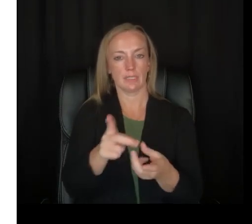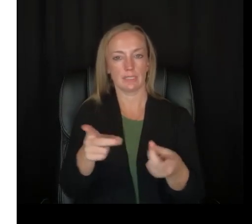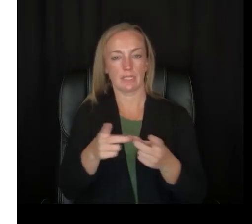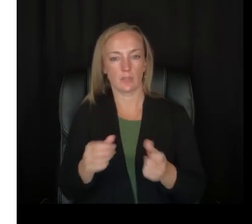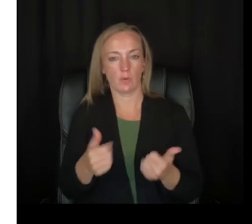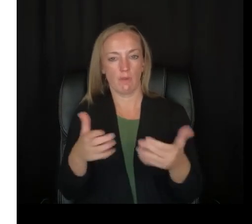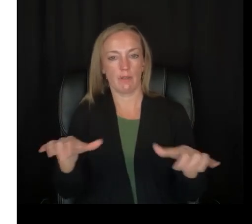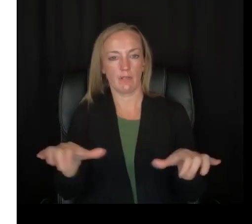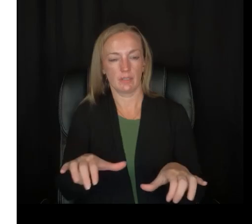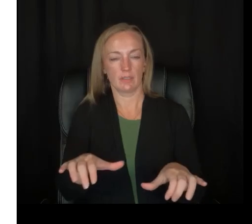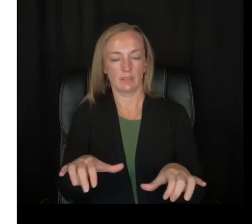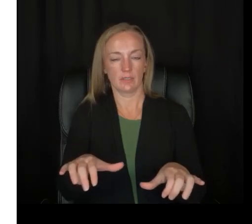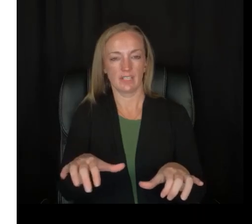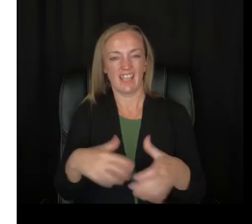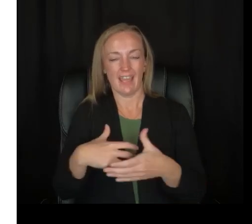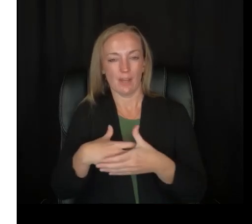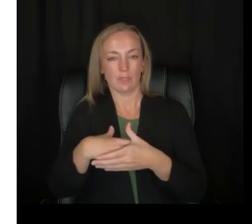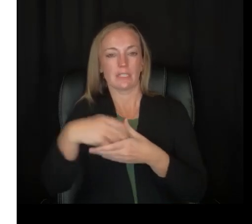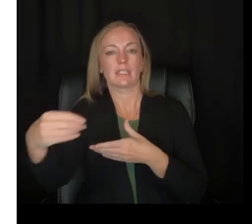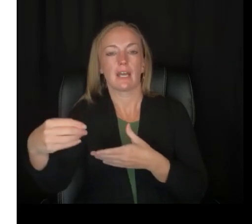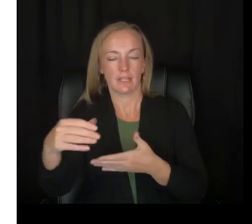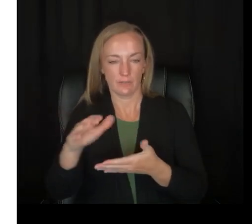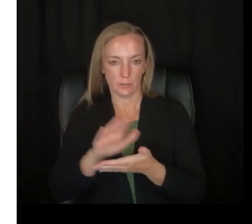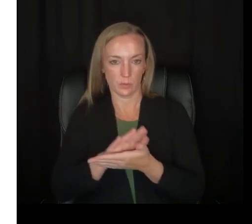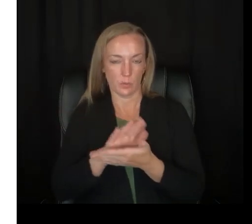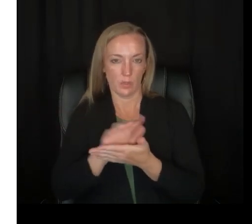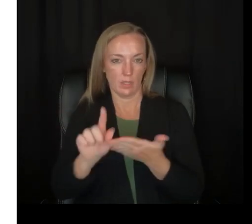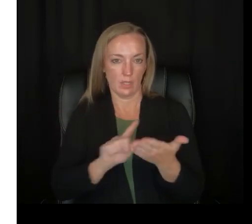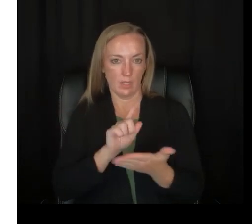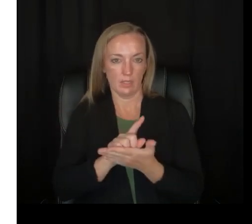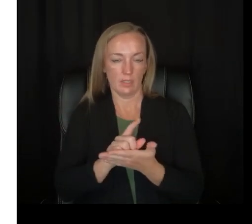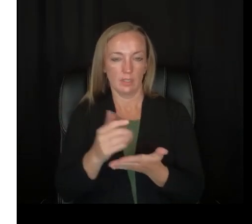offered activities outside of those school hours,